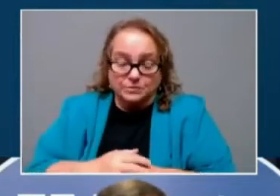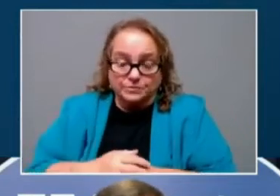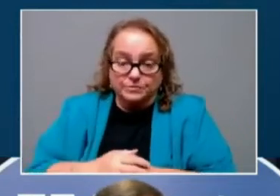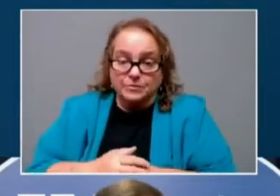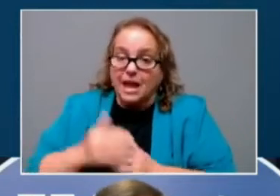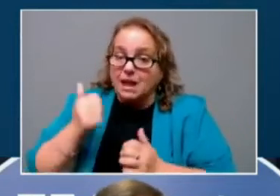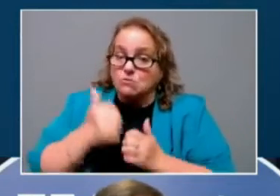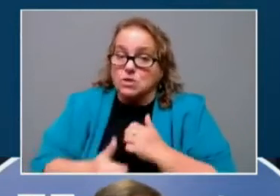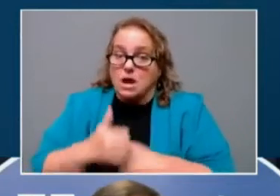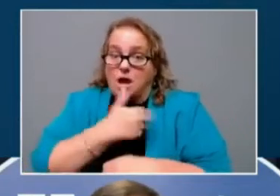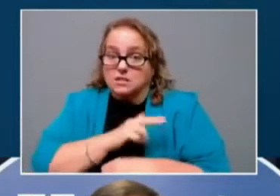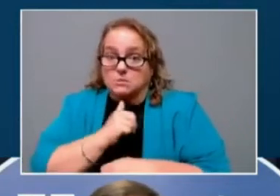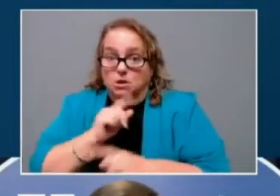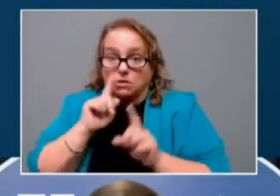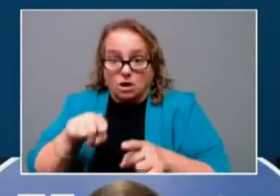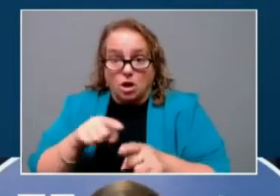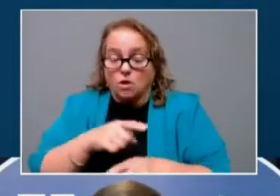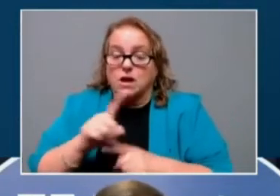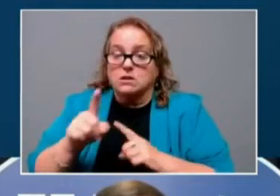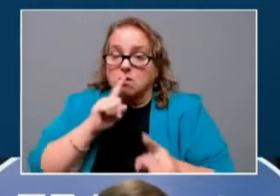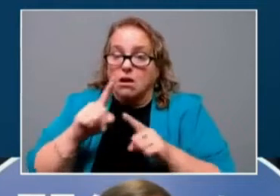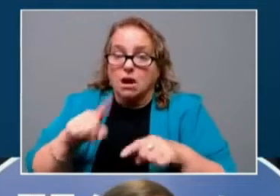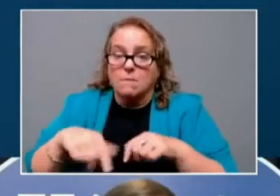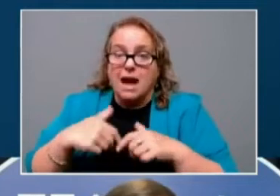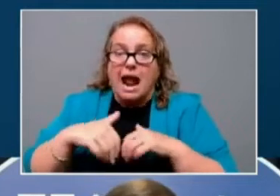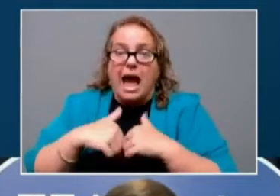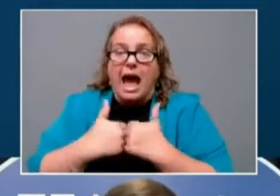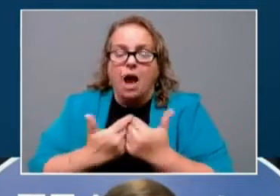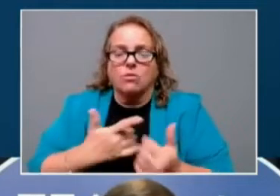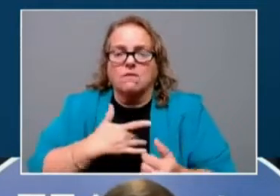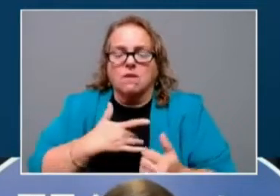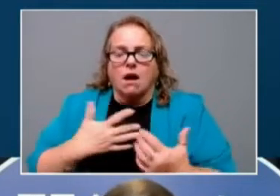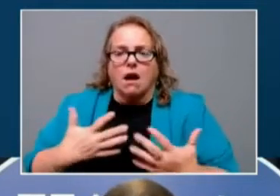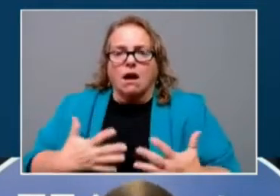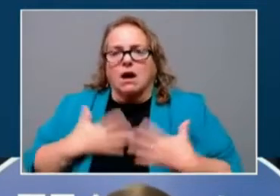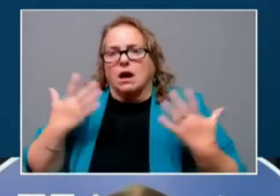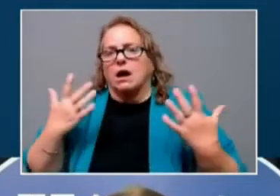about how it's not only a morale boost, but it truly helps in the operation and